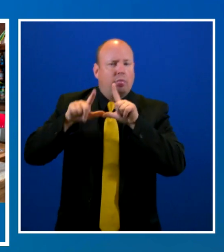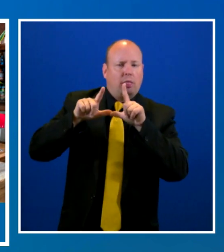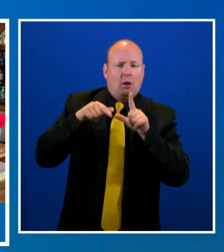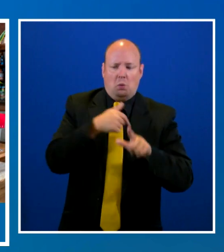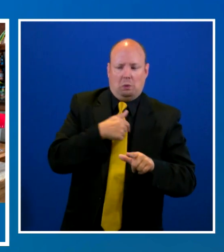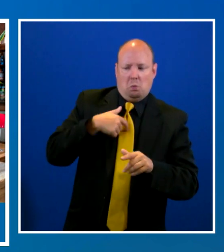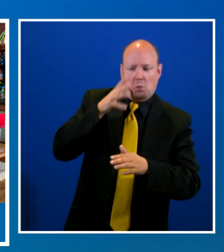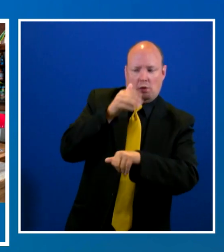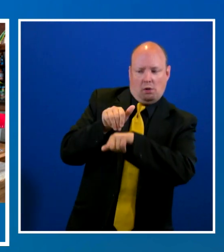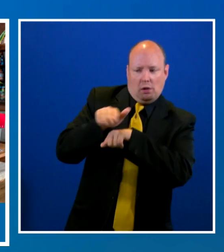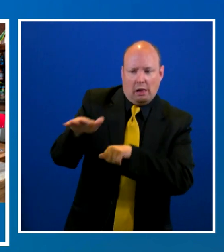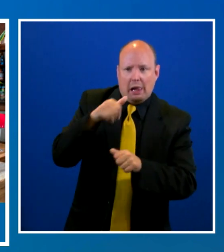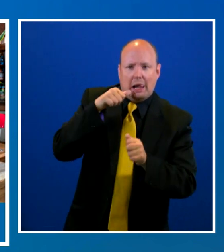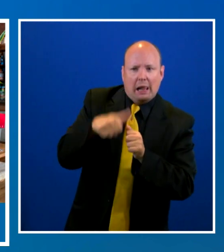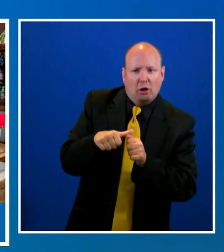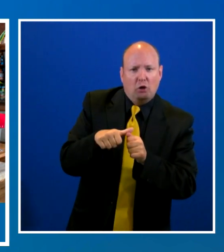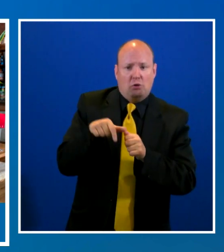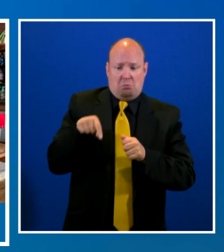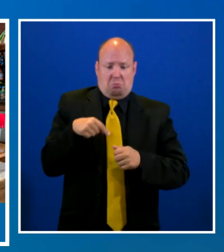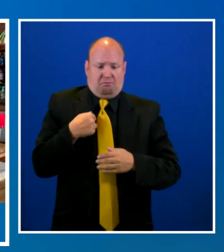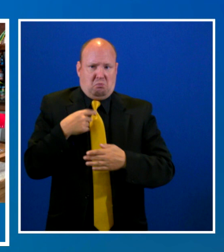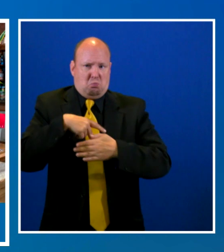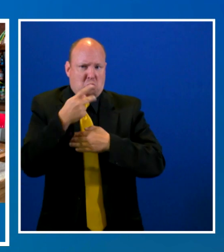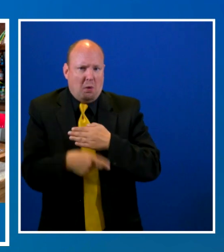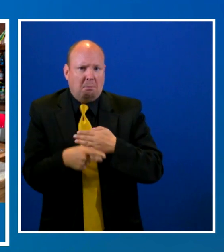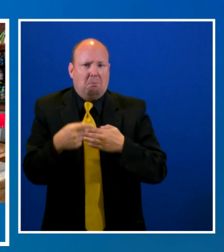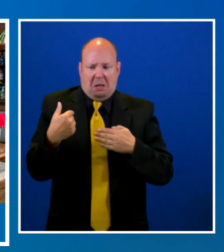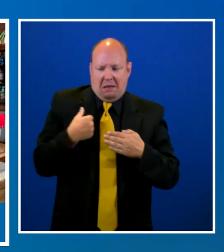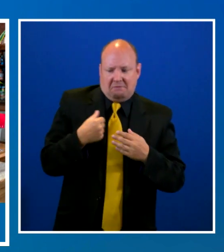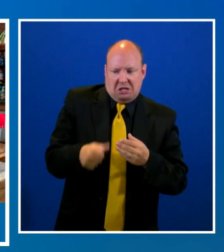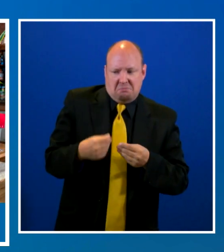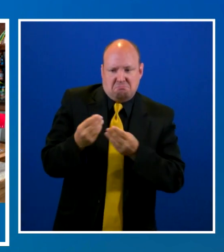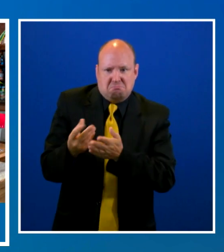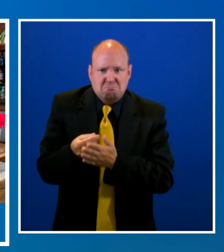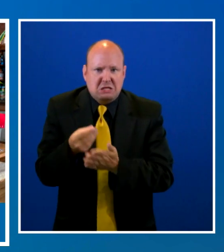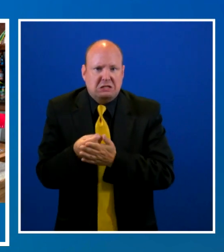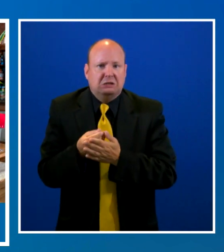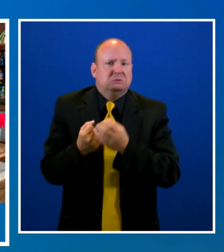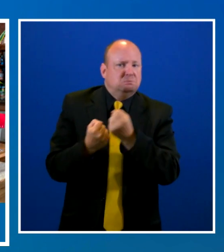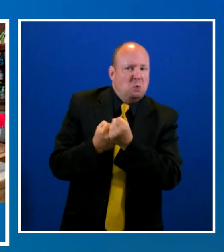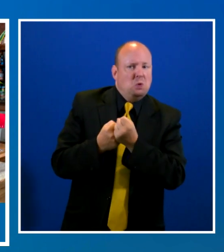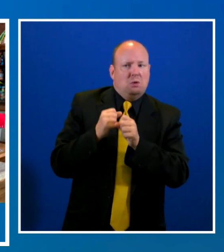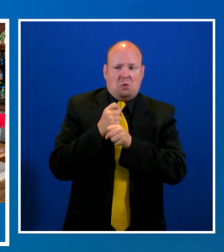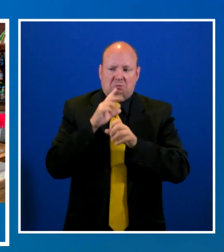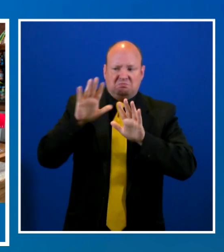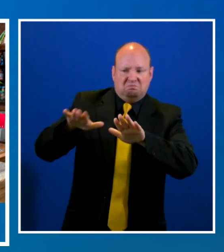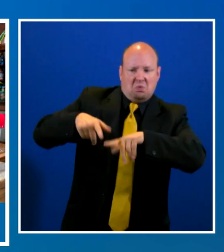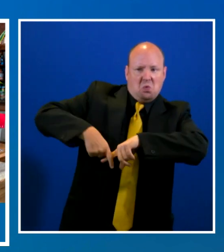program to existing and new licence holders that could potentially meet the criteria for the refund.